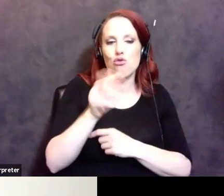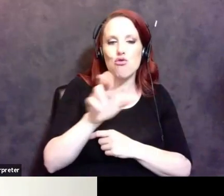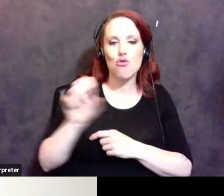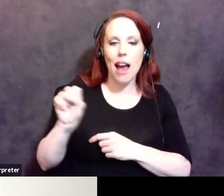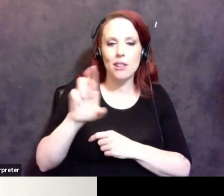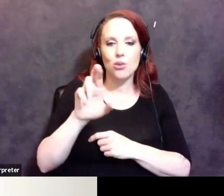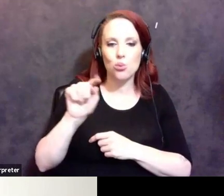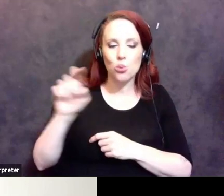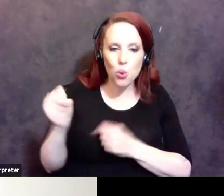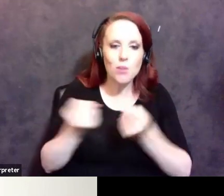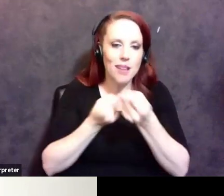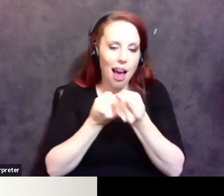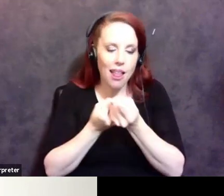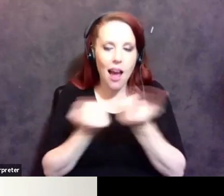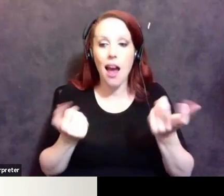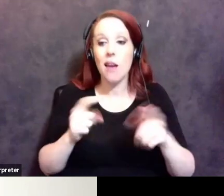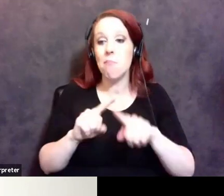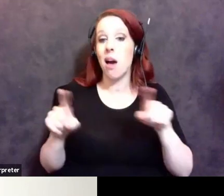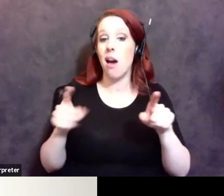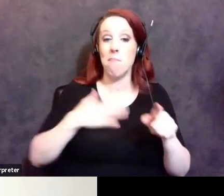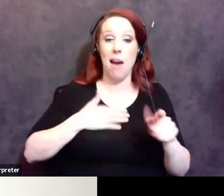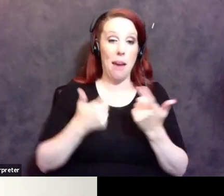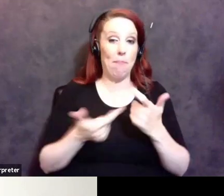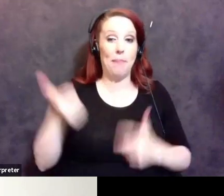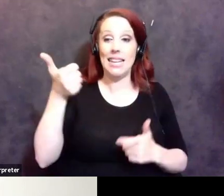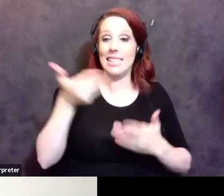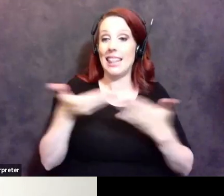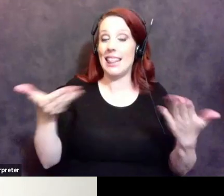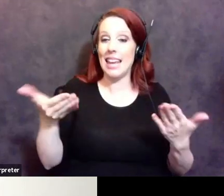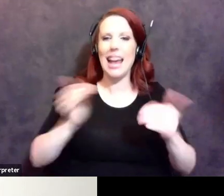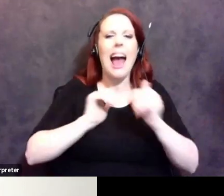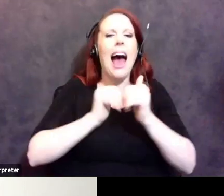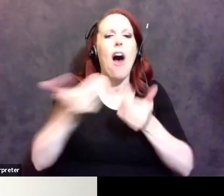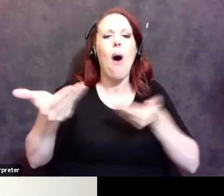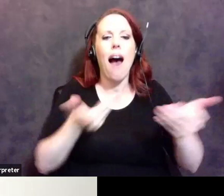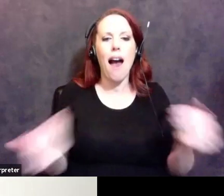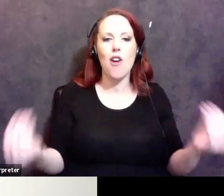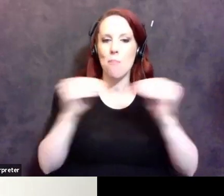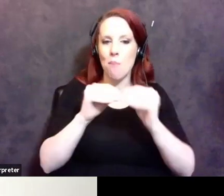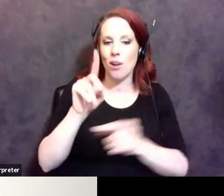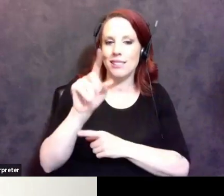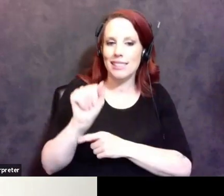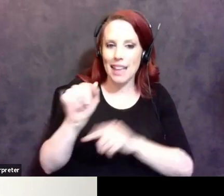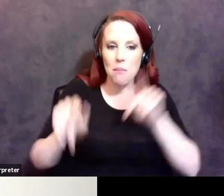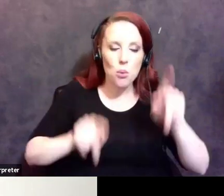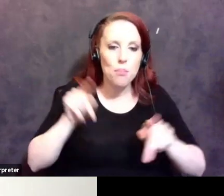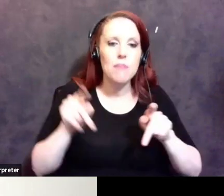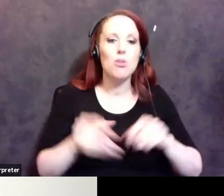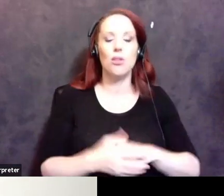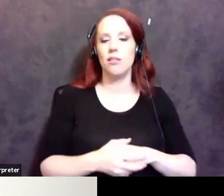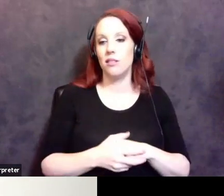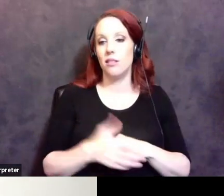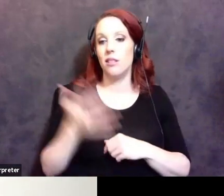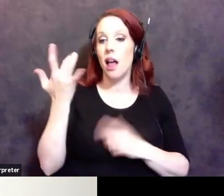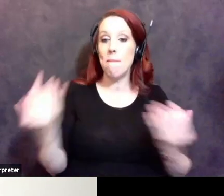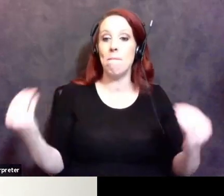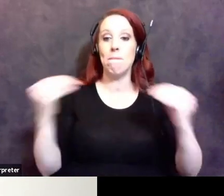thing is how can you hire more disabled people? Please. Because the more people with disabilities